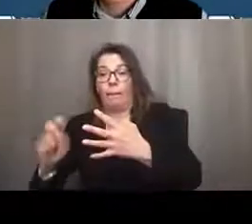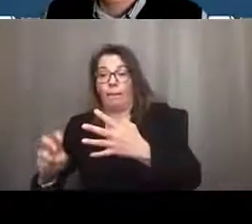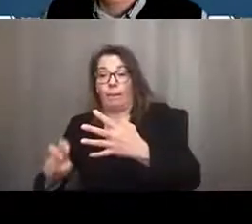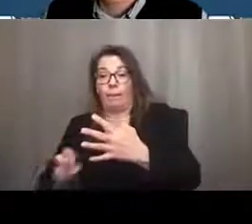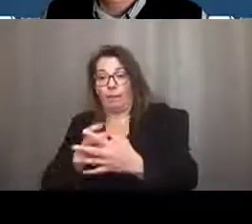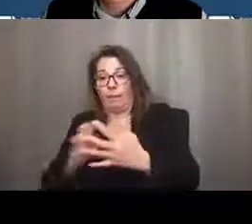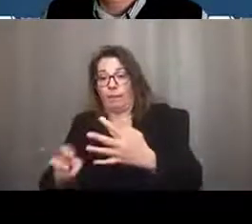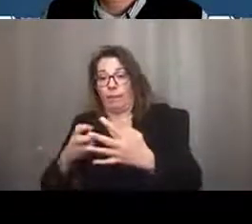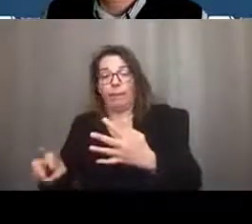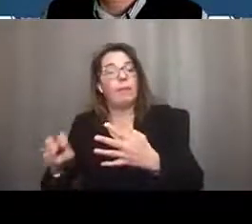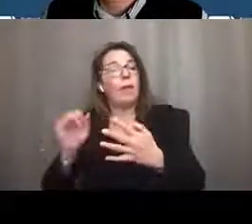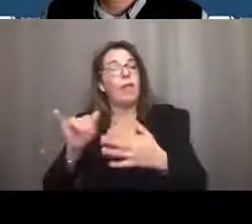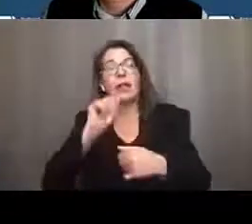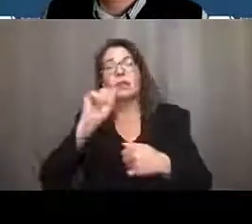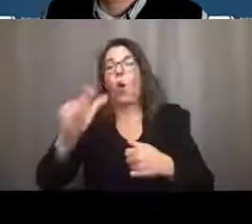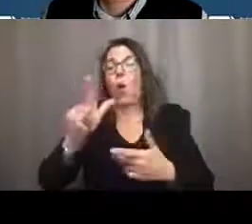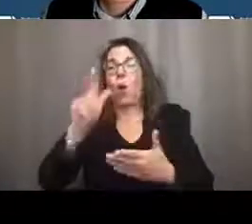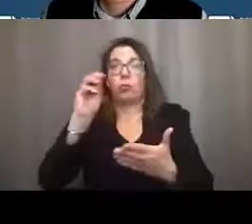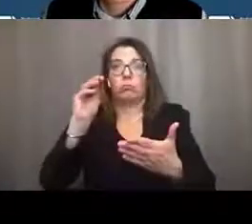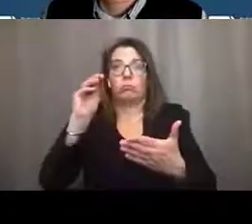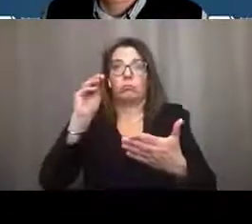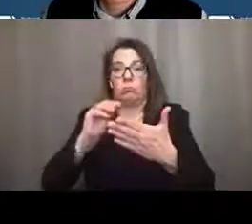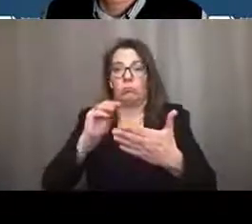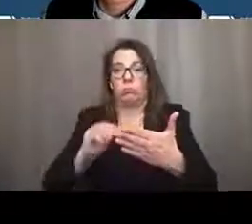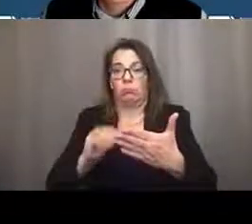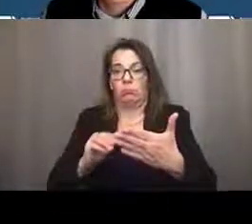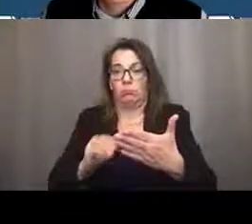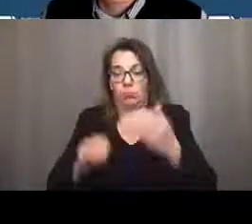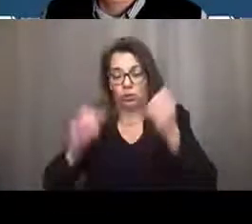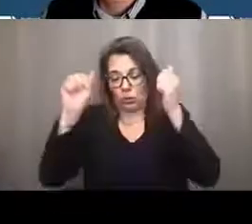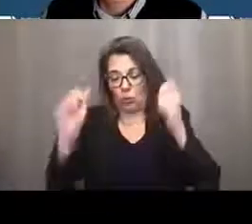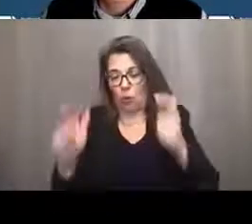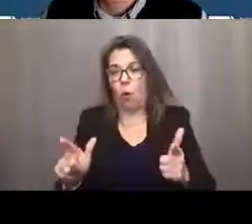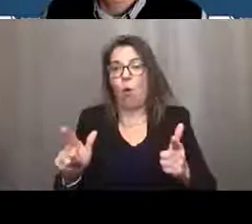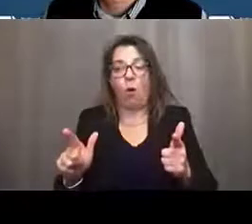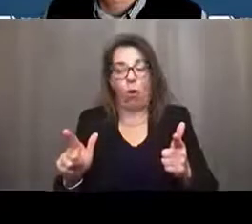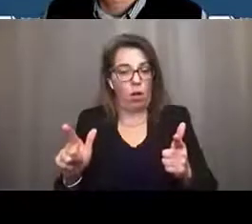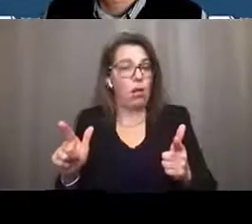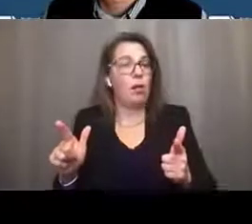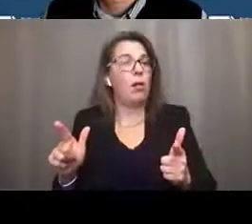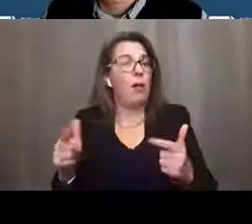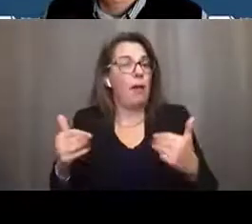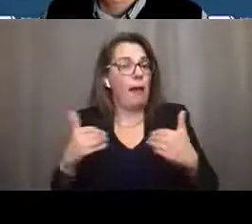That should all be in your written documents so that everybody has an understanding